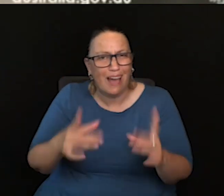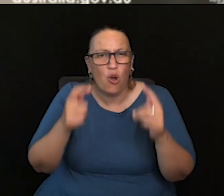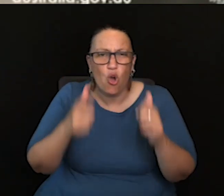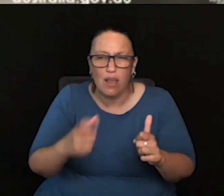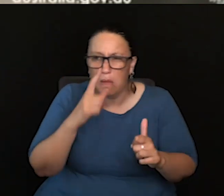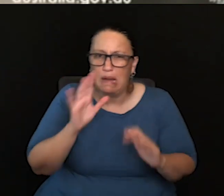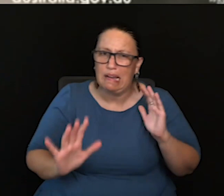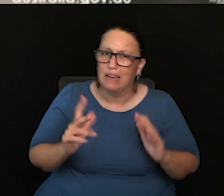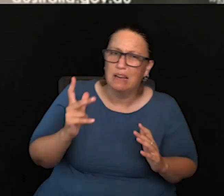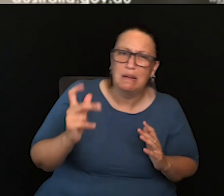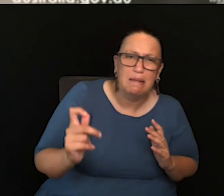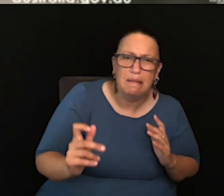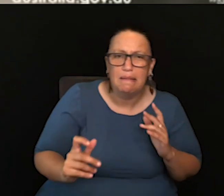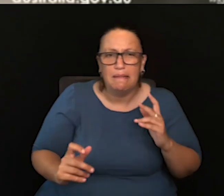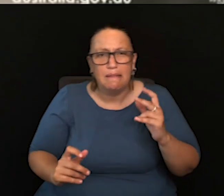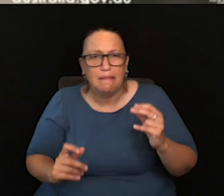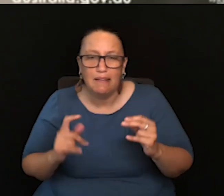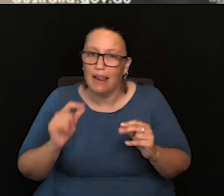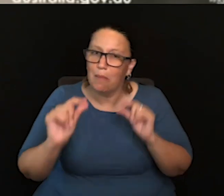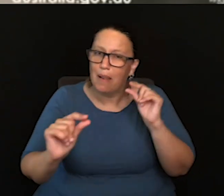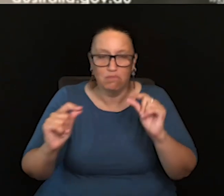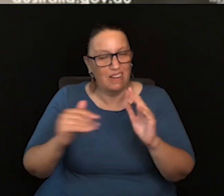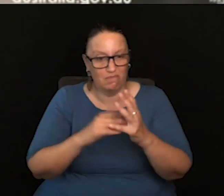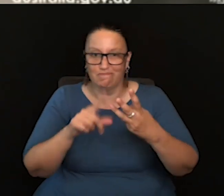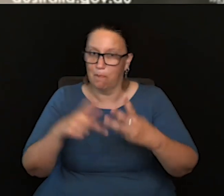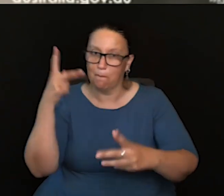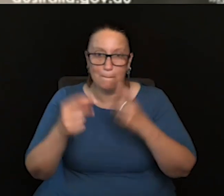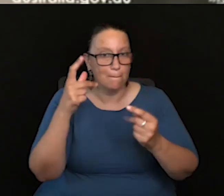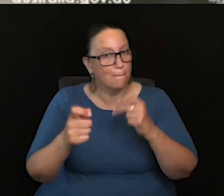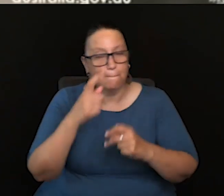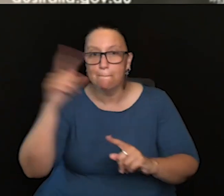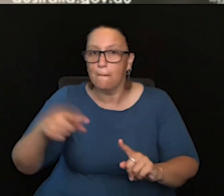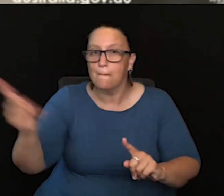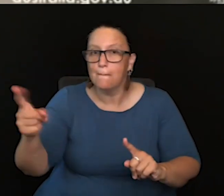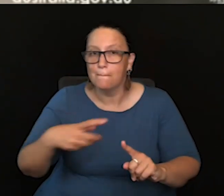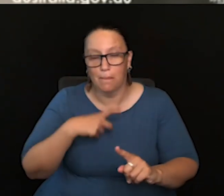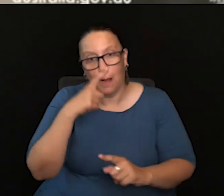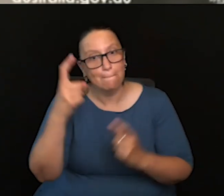and we've seen the highest rates of daily doses